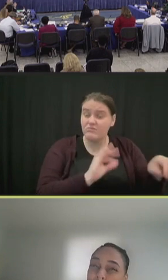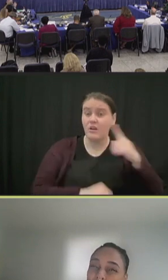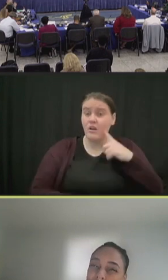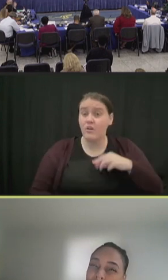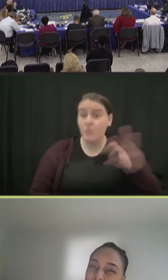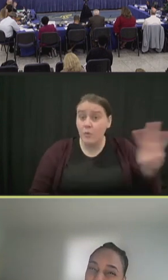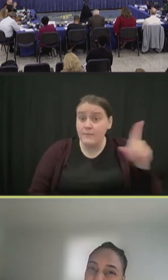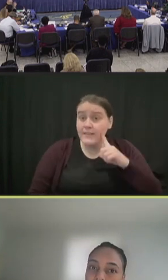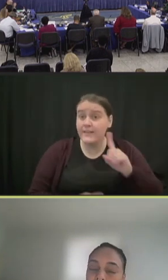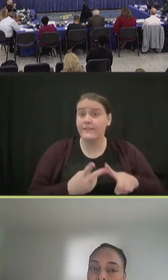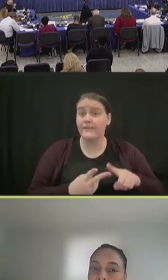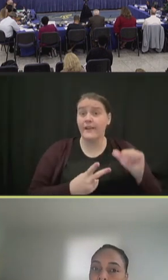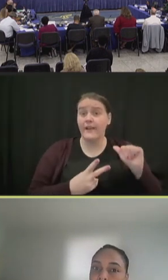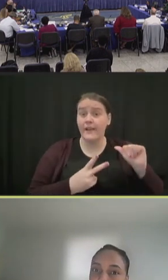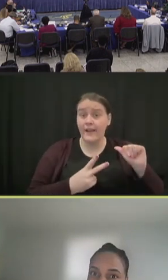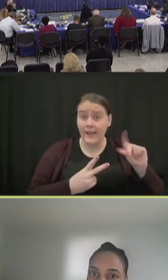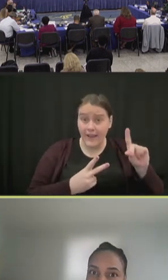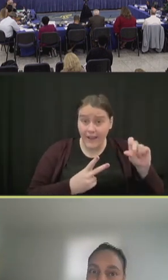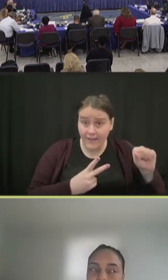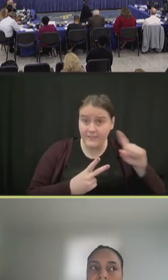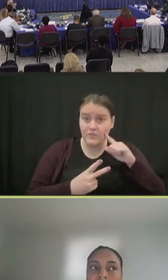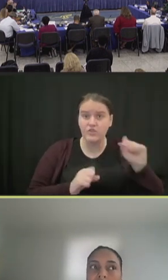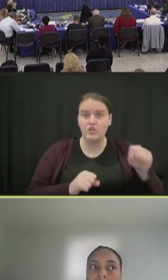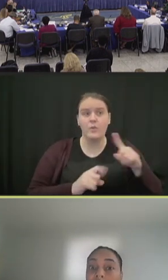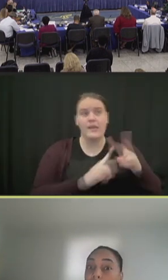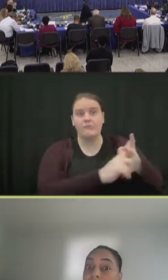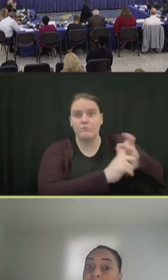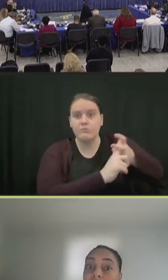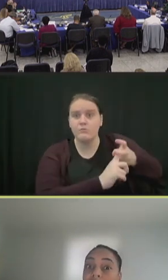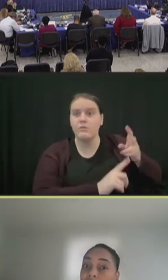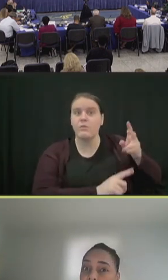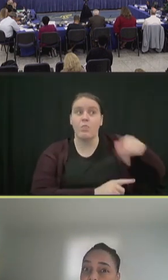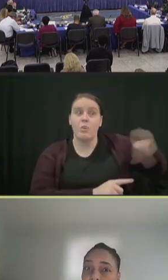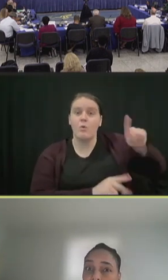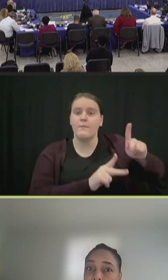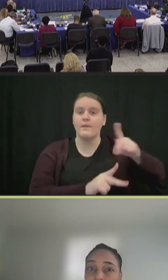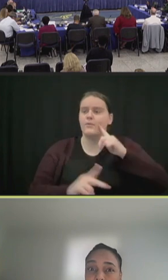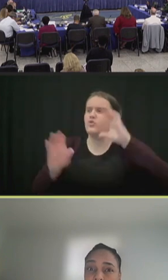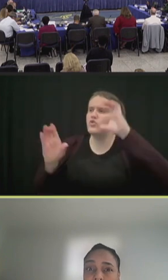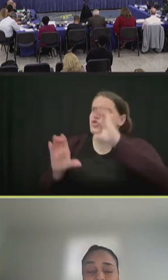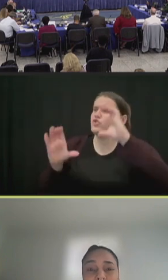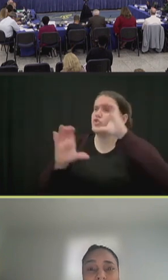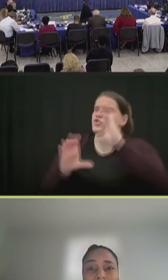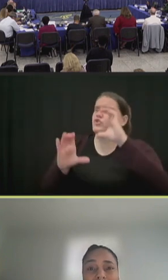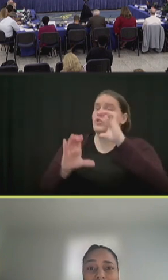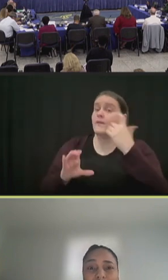people that are searching for information and may have incorrect information but are clearly